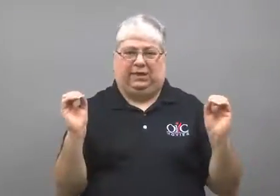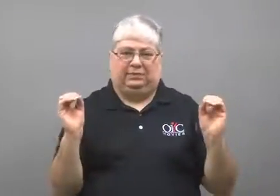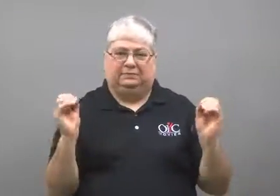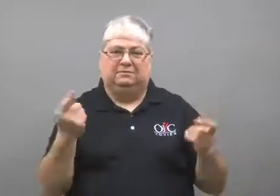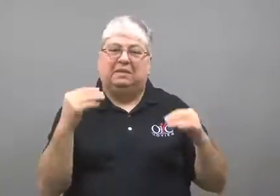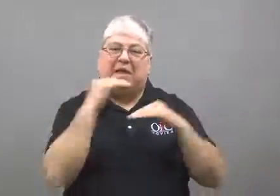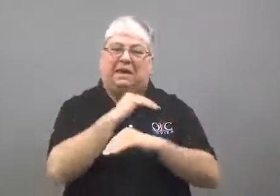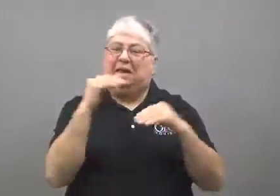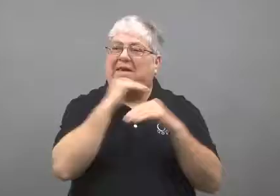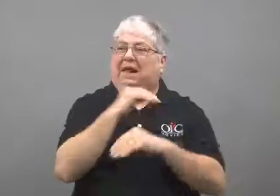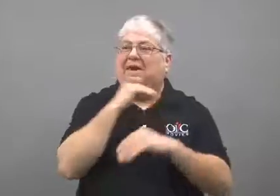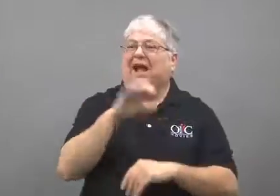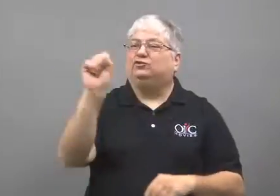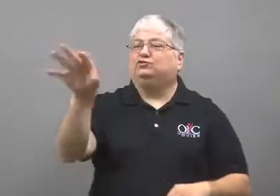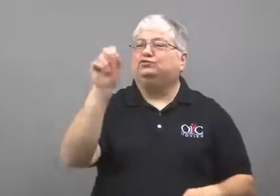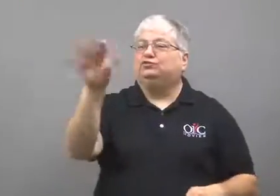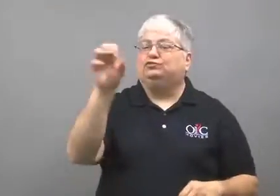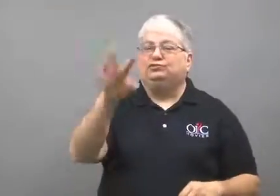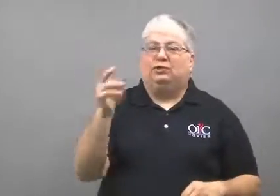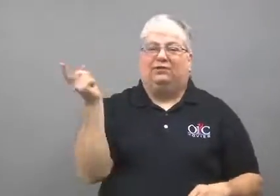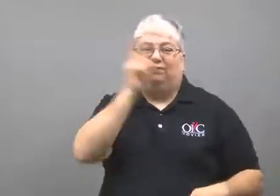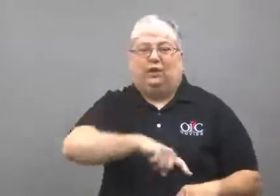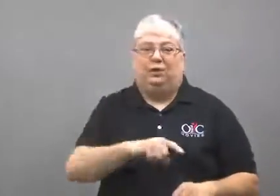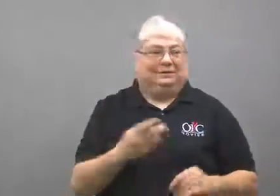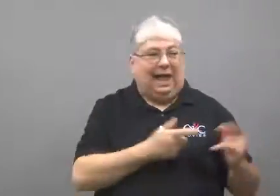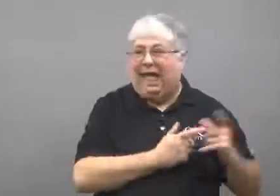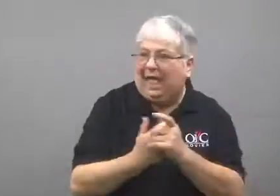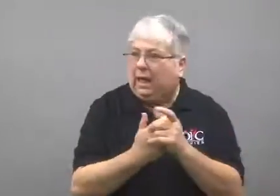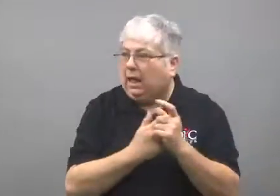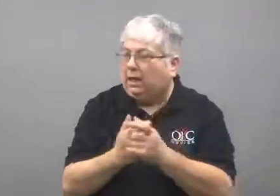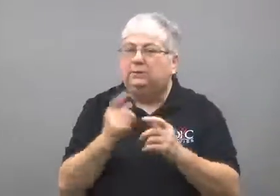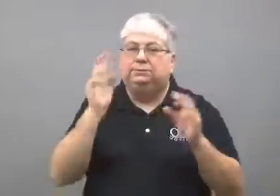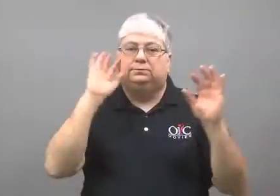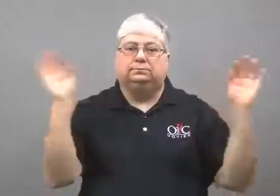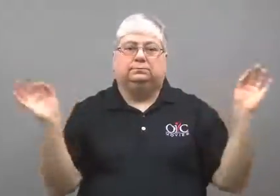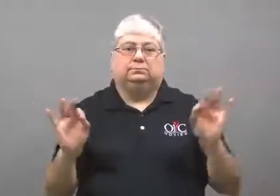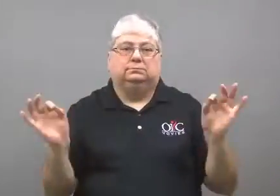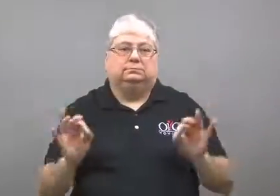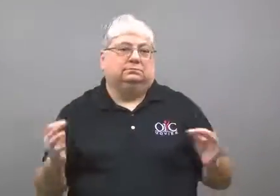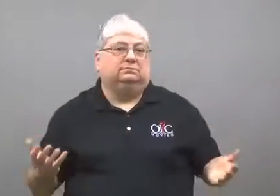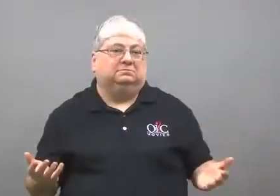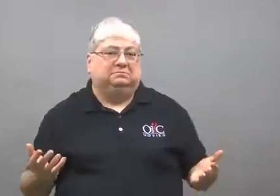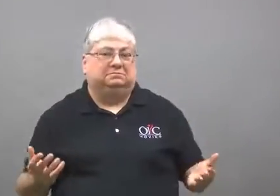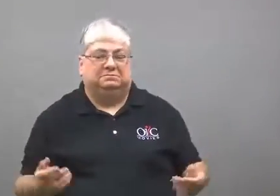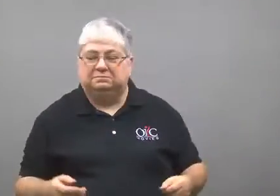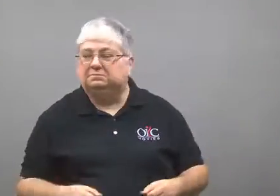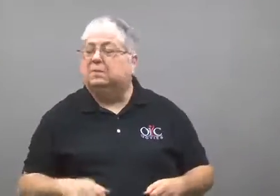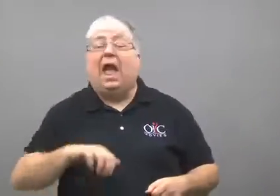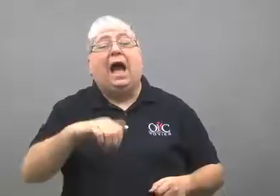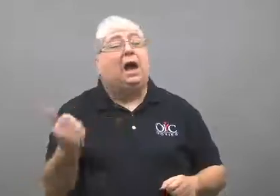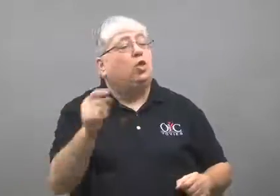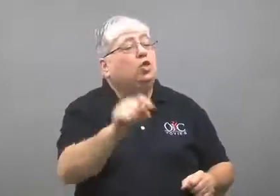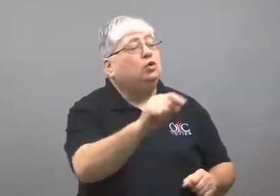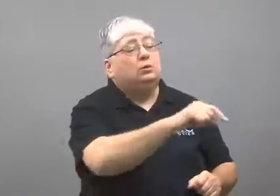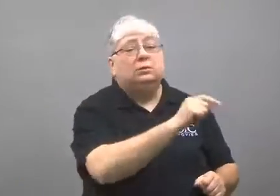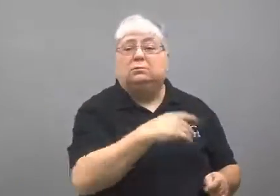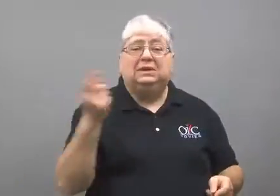Instead, he lied and gave false information. When it was followed up on, it turned out to be false.